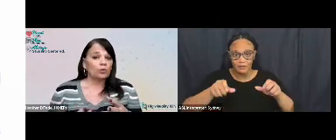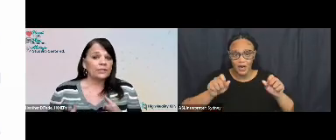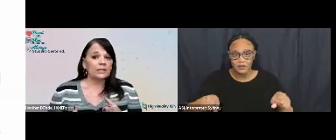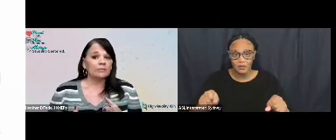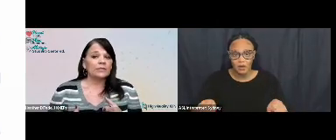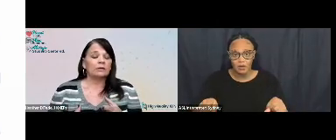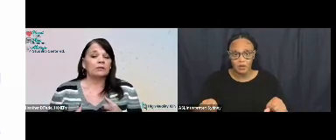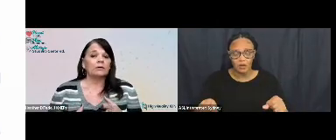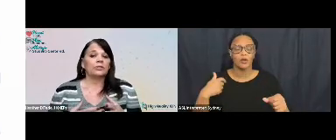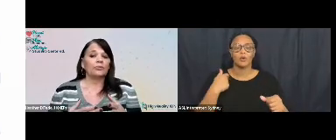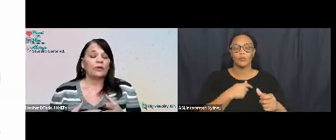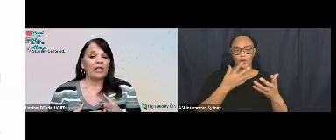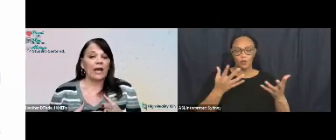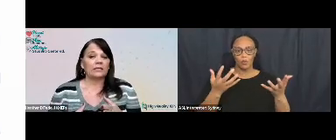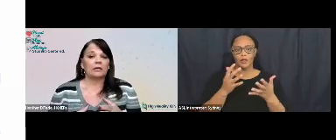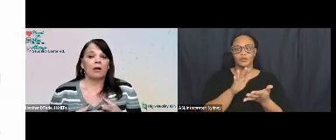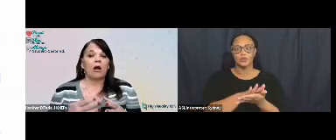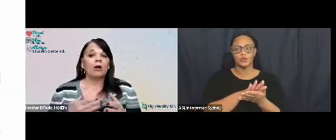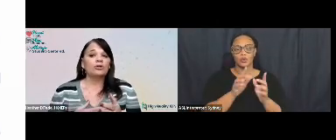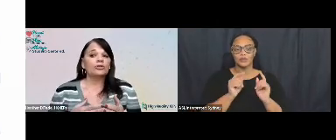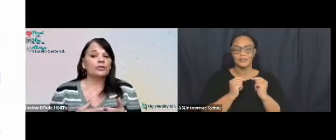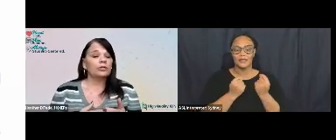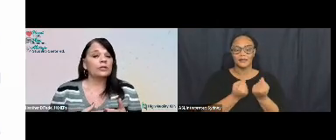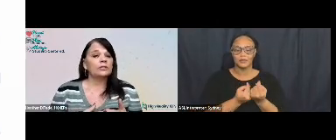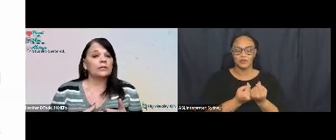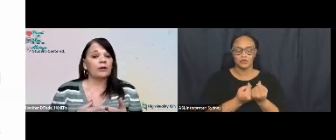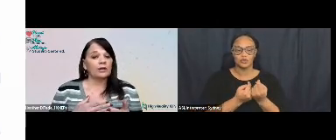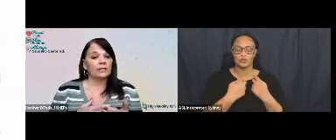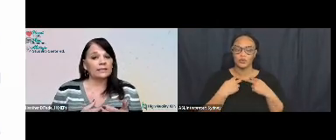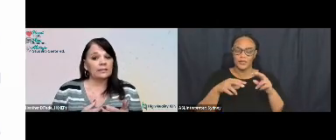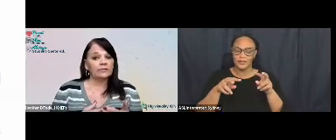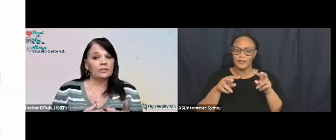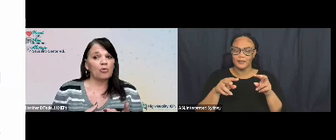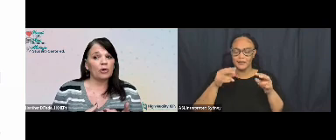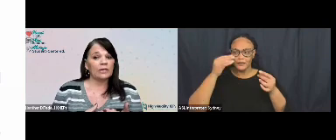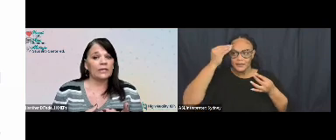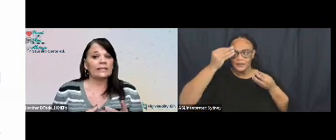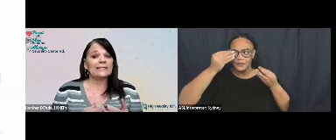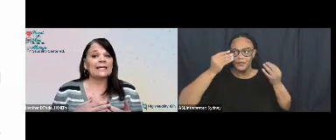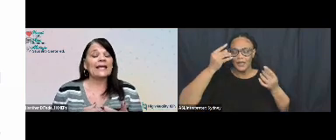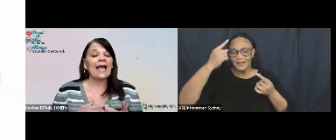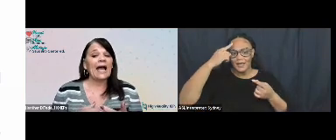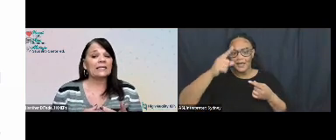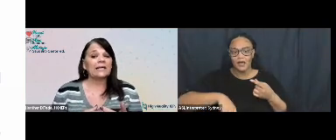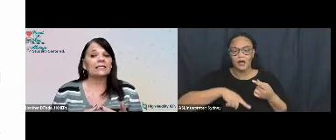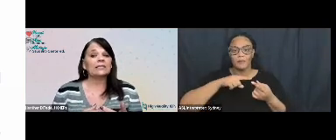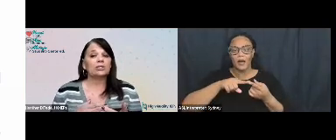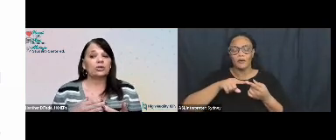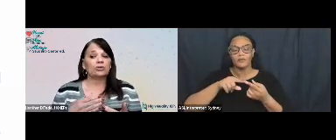want school teams to to reflect are your students that are in extensive support needs getting access